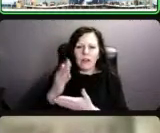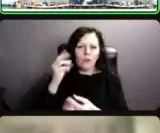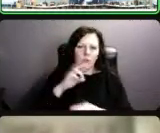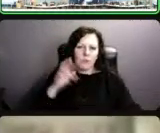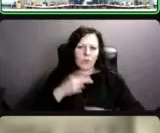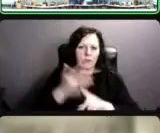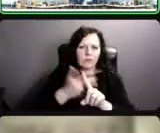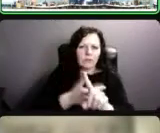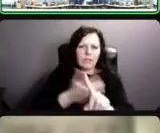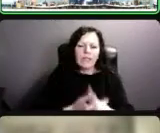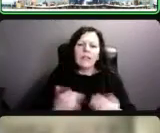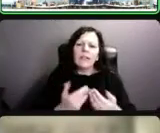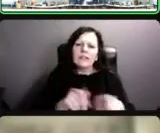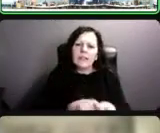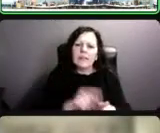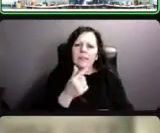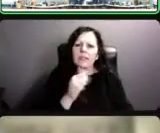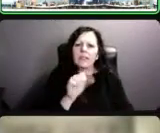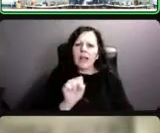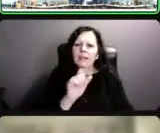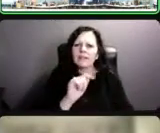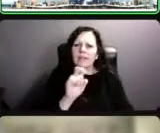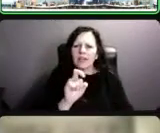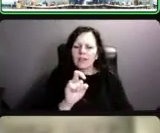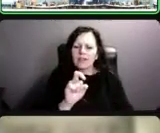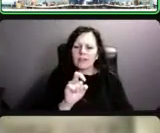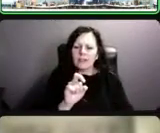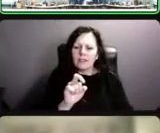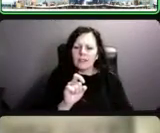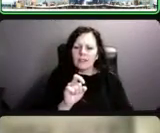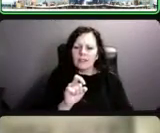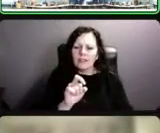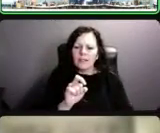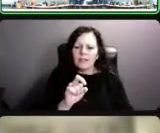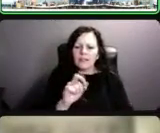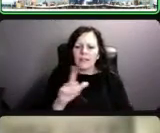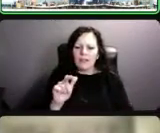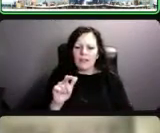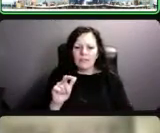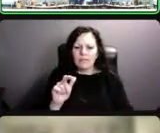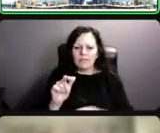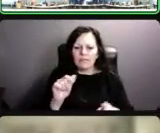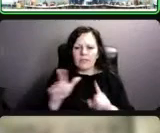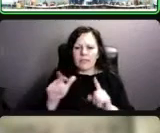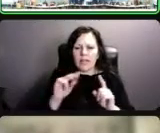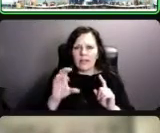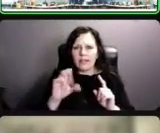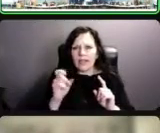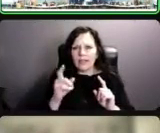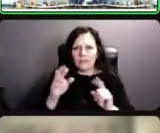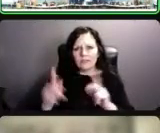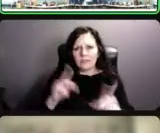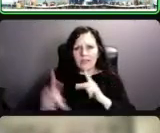SALEM.